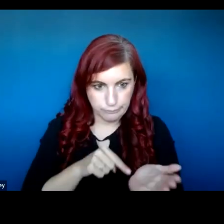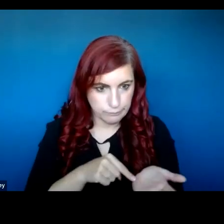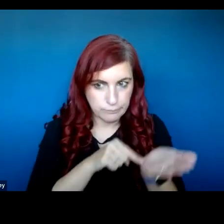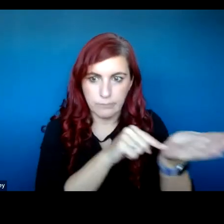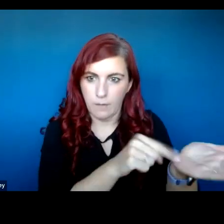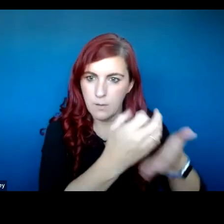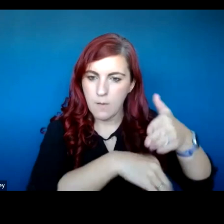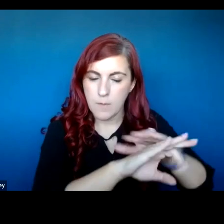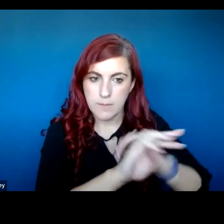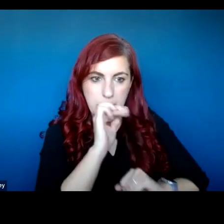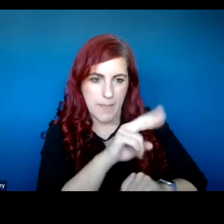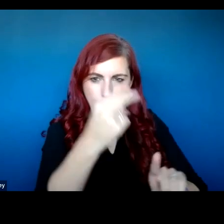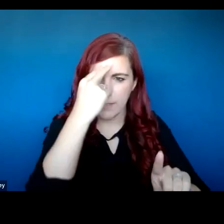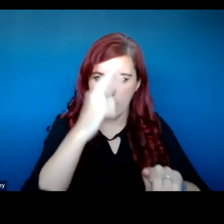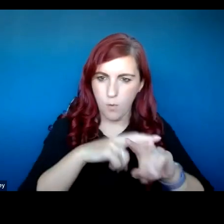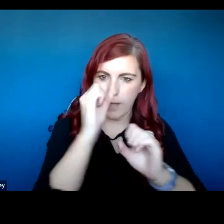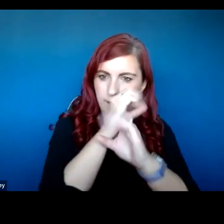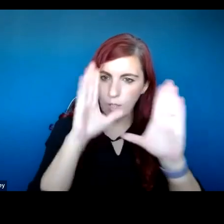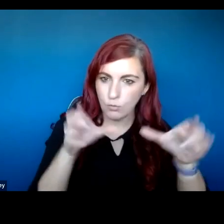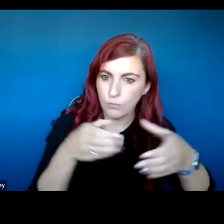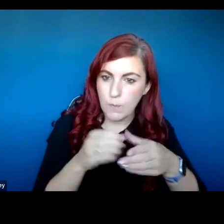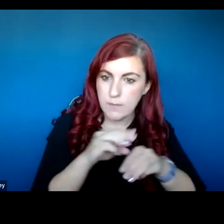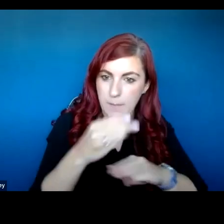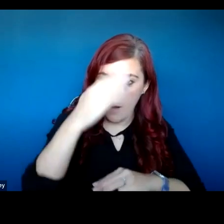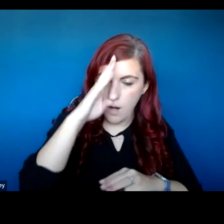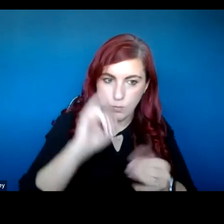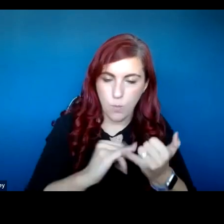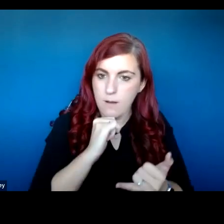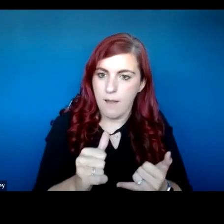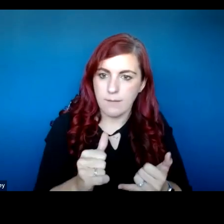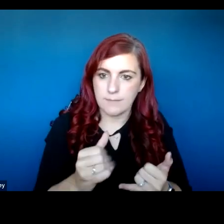people in Ireland that are not enjoying high levels of social inclusion.